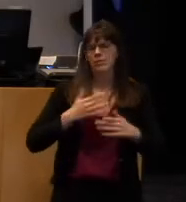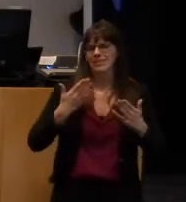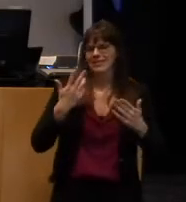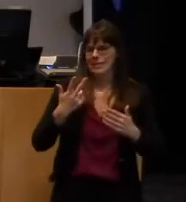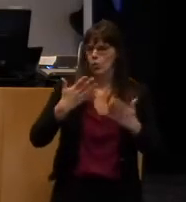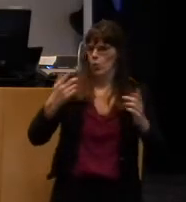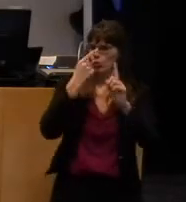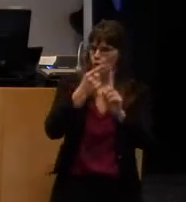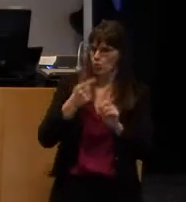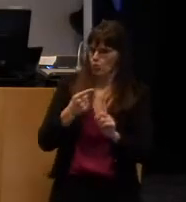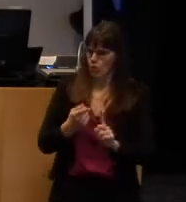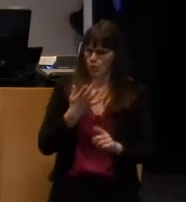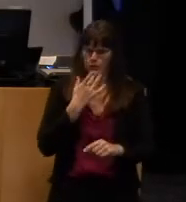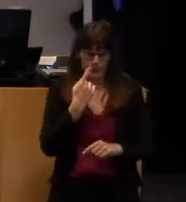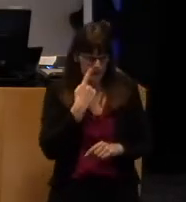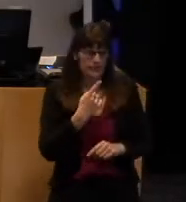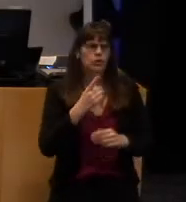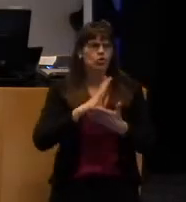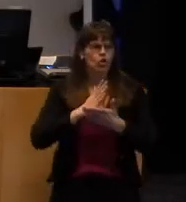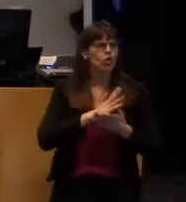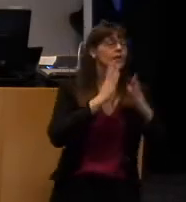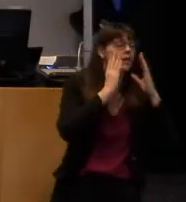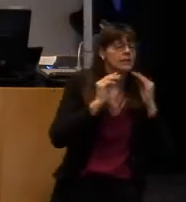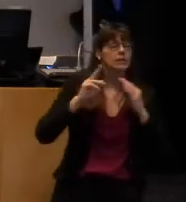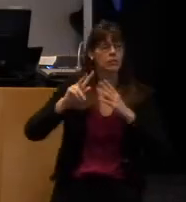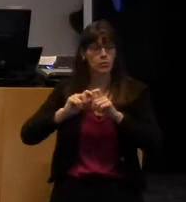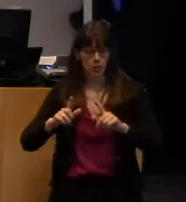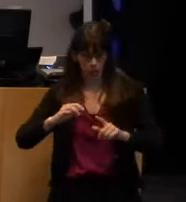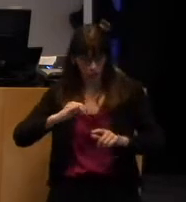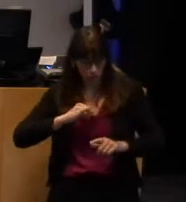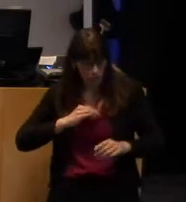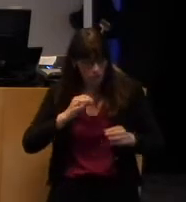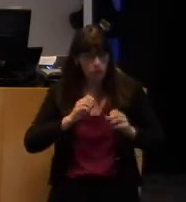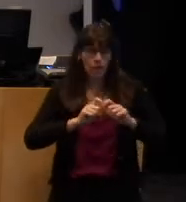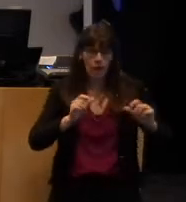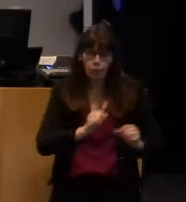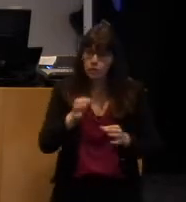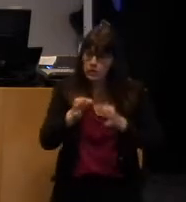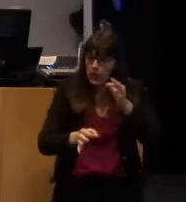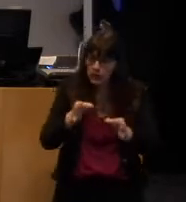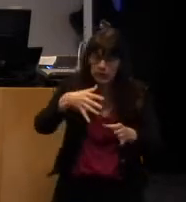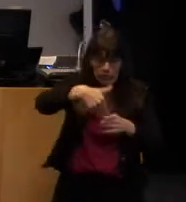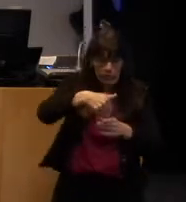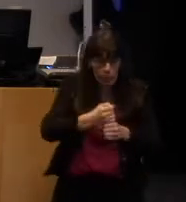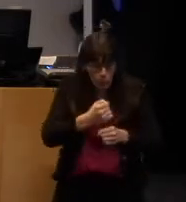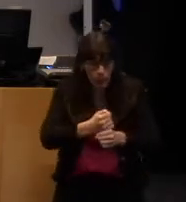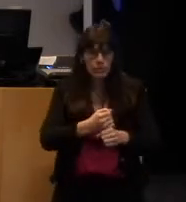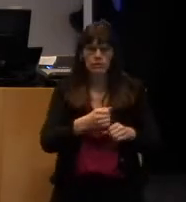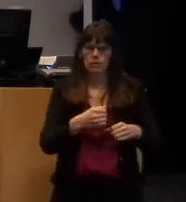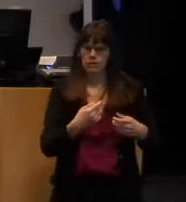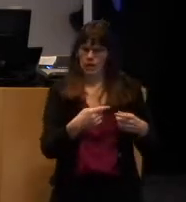it wants to determine if Dutch – VGT interpreters use linguistic interpreting strategies and then look at what is a strategy